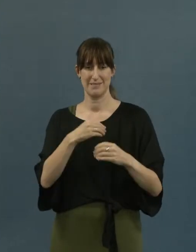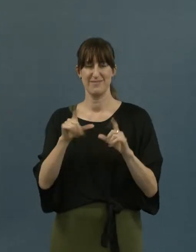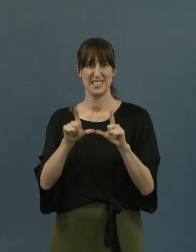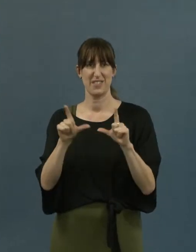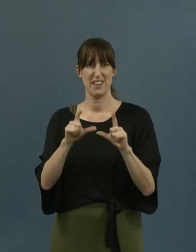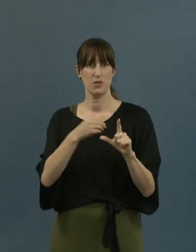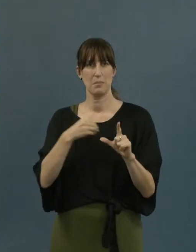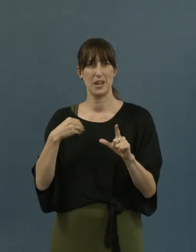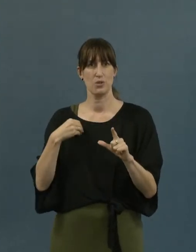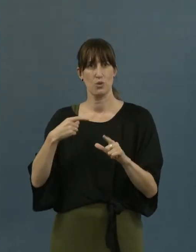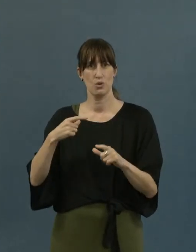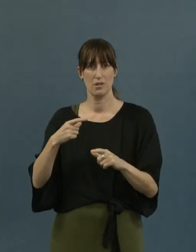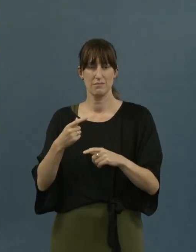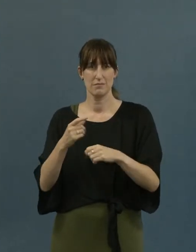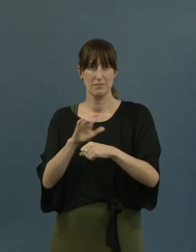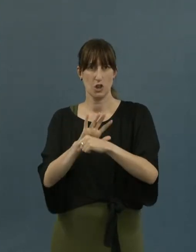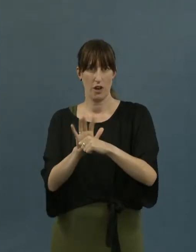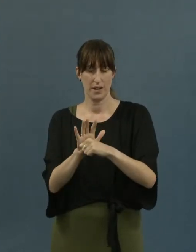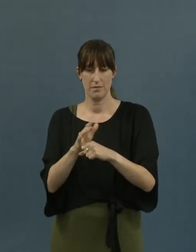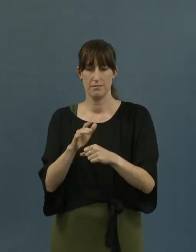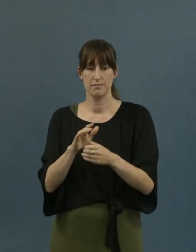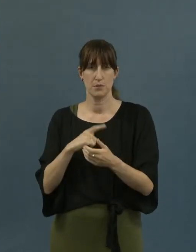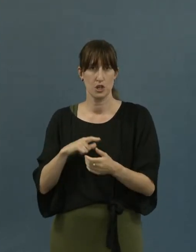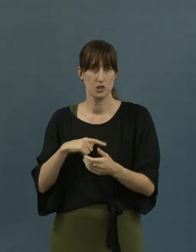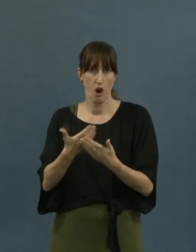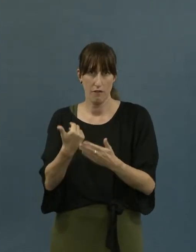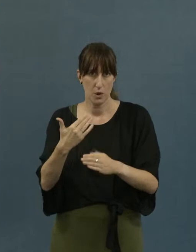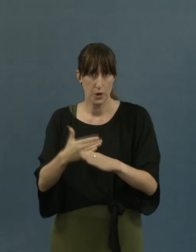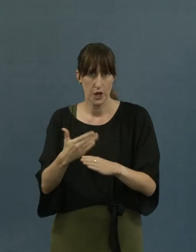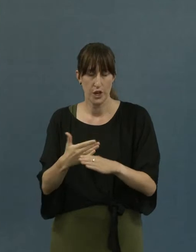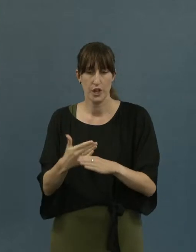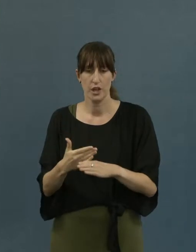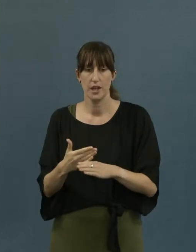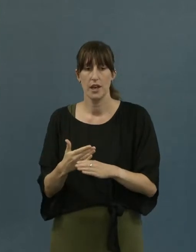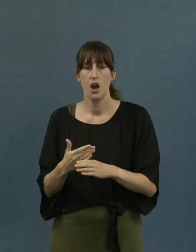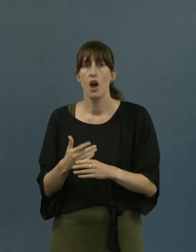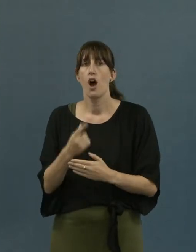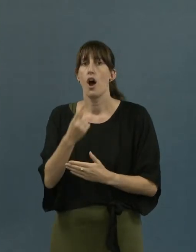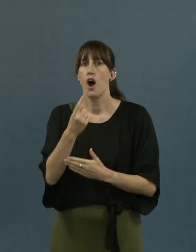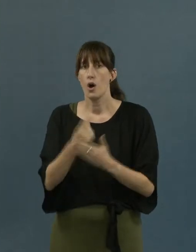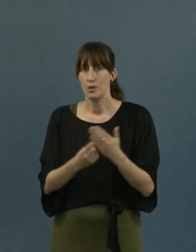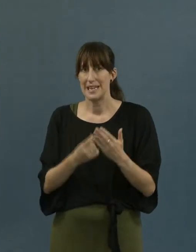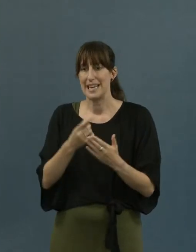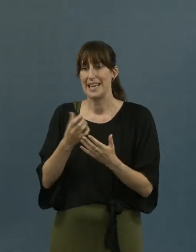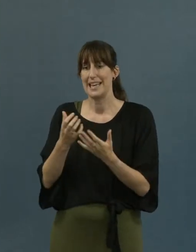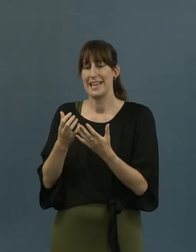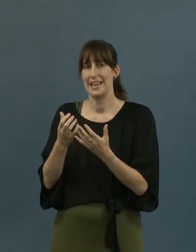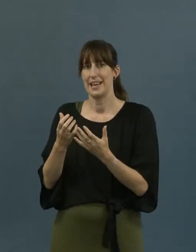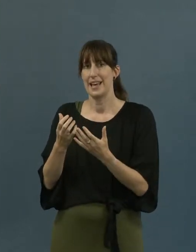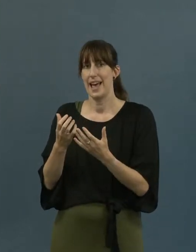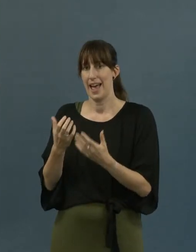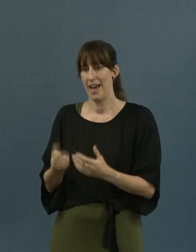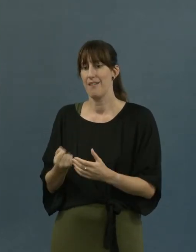isolate a lot, as a standard period of time, and where you've received a text message